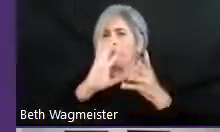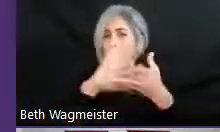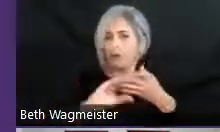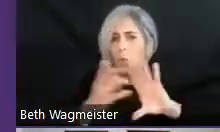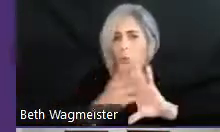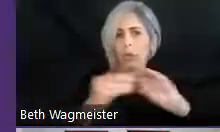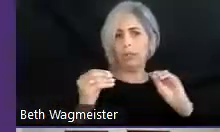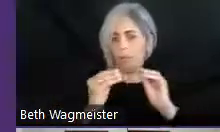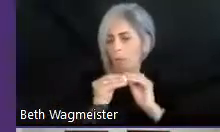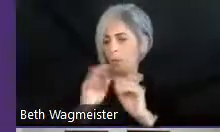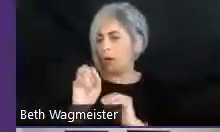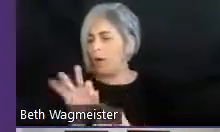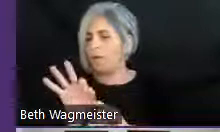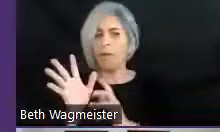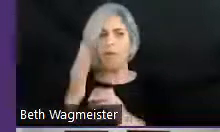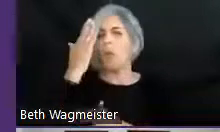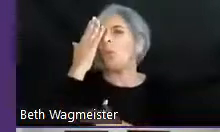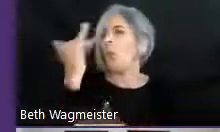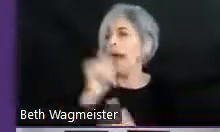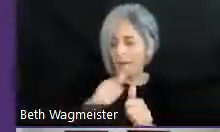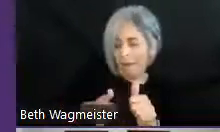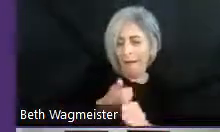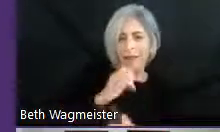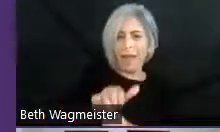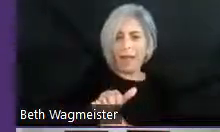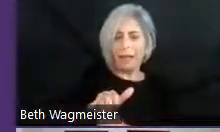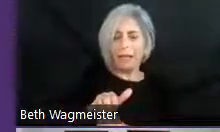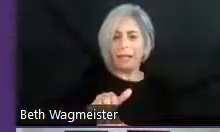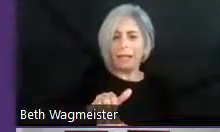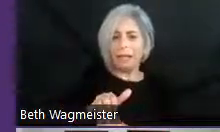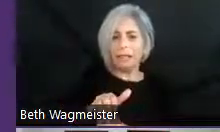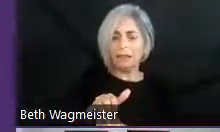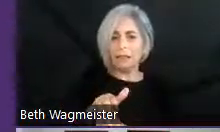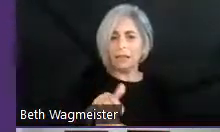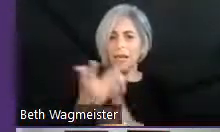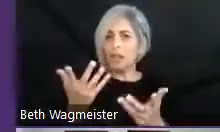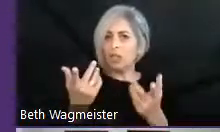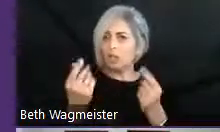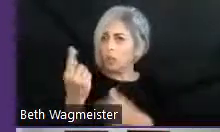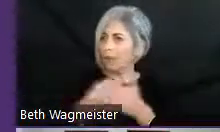know more of the why behind it. So do like what I just did right now. I start with stories,